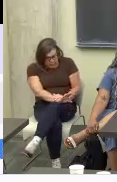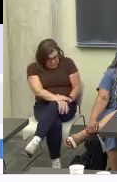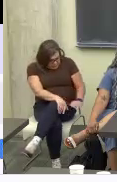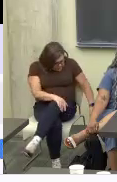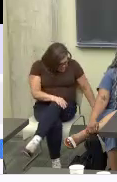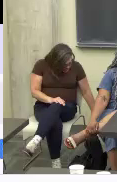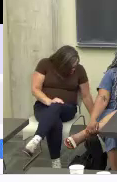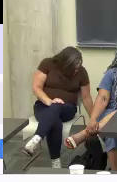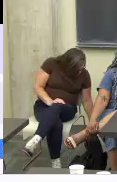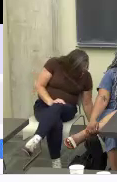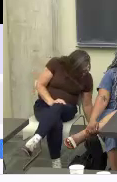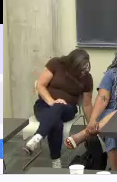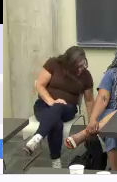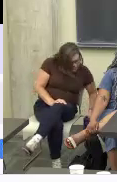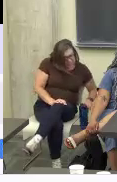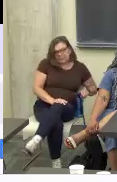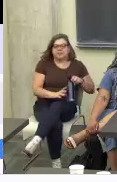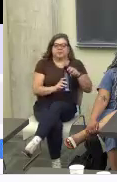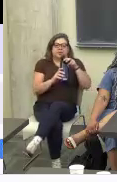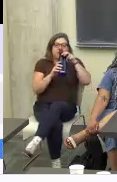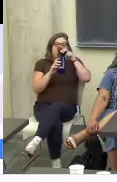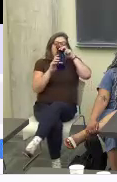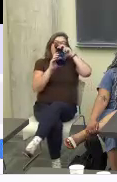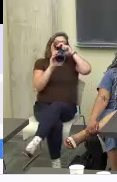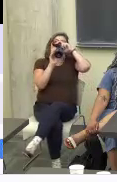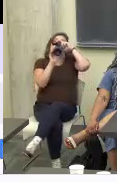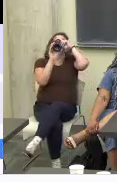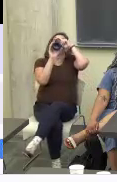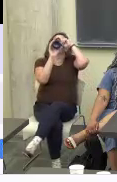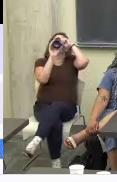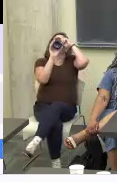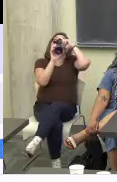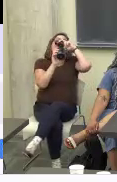i guess that's I shouldn't fight my husband when he says I need to eat dandelions, right?